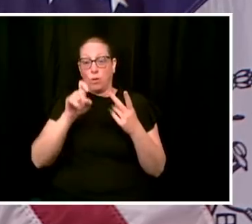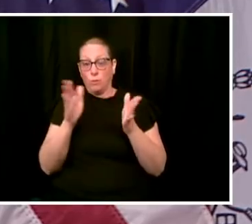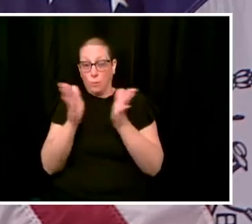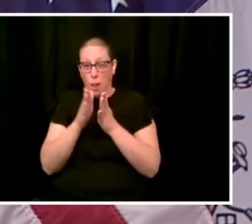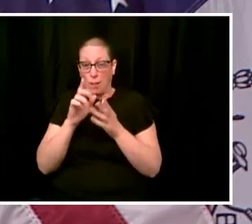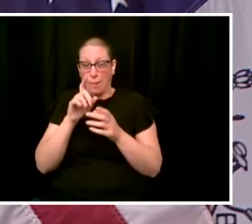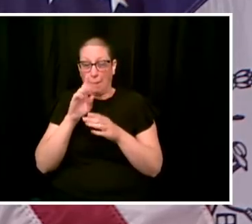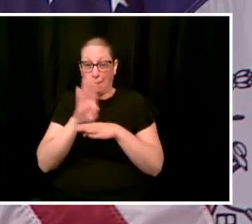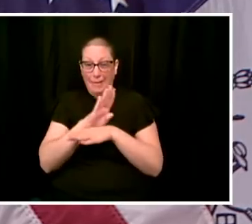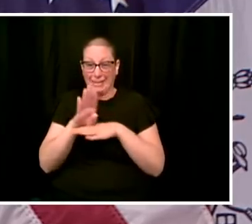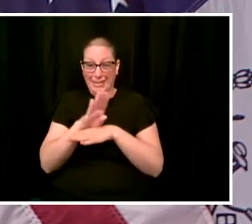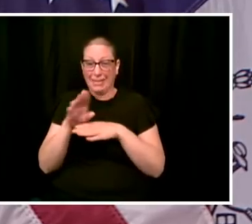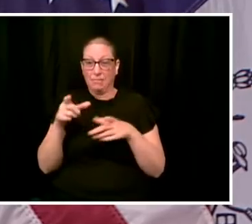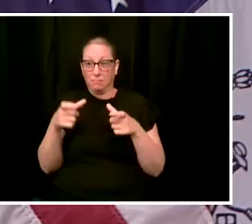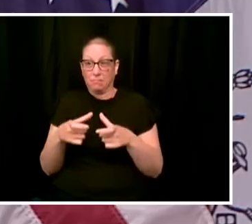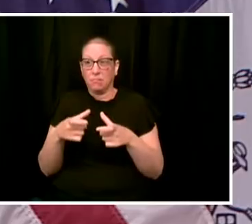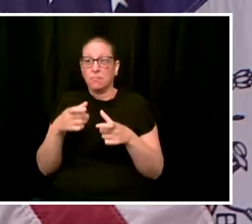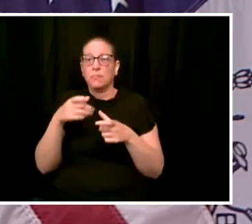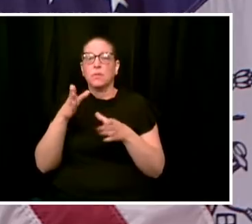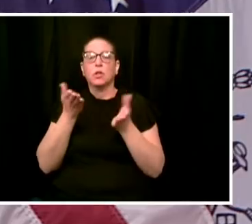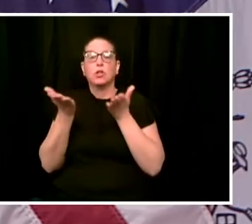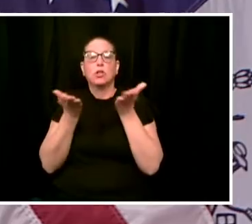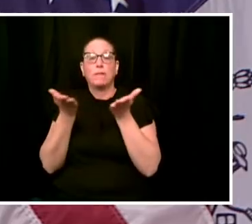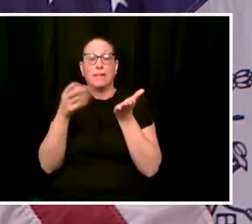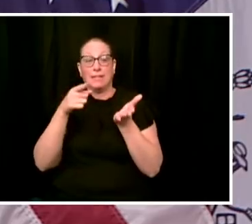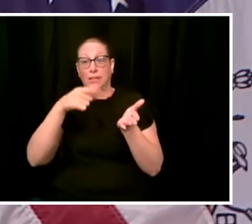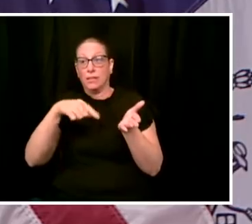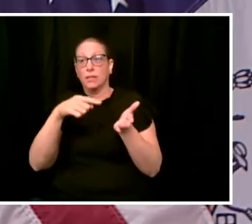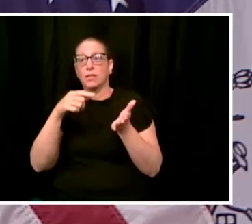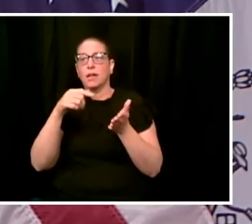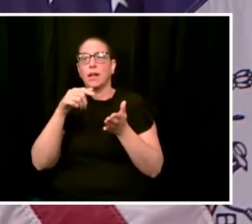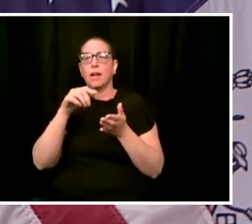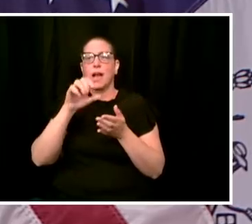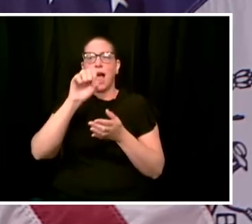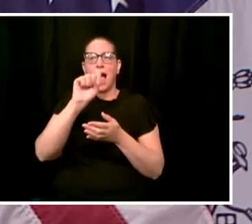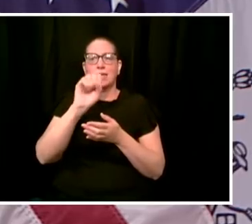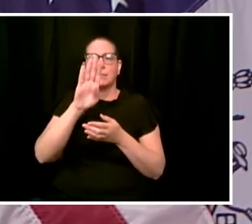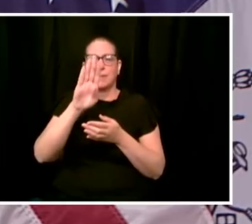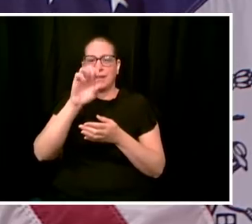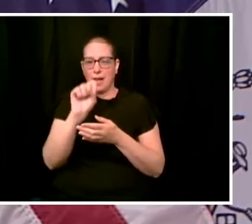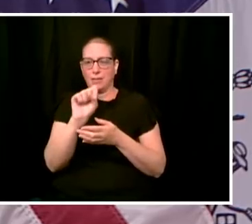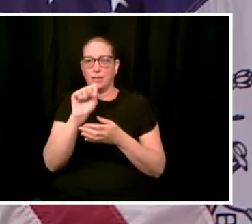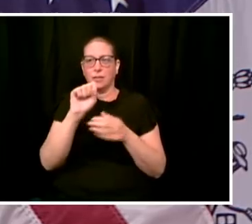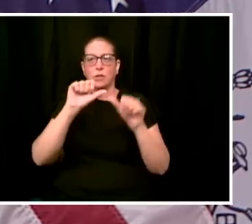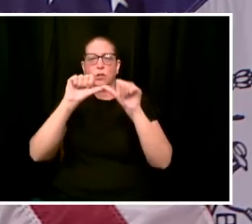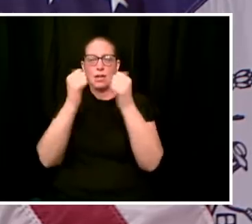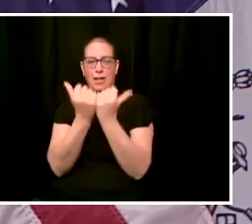HAVE TO DO EVERYTHING THEY WERE DOING FOBEREB, UTTH EY WILL HAVE TO CREATE A WLEHO SETOF NEW THINGS, O,TO TO